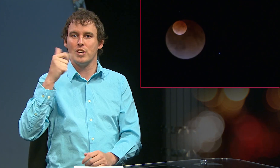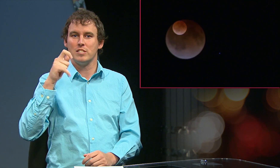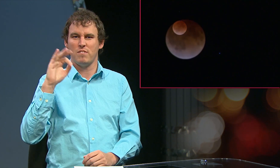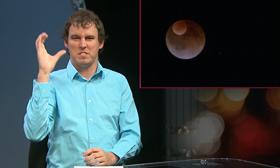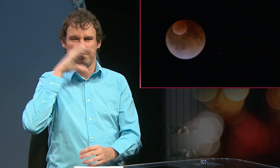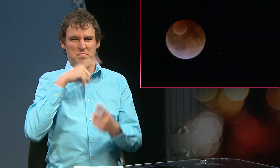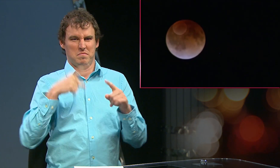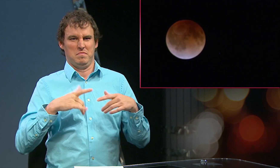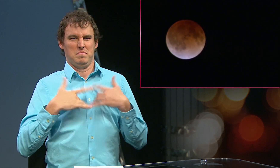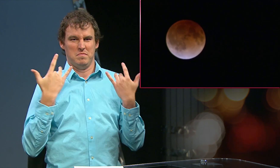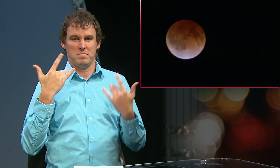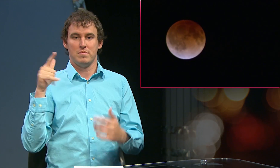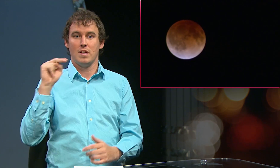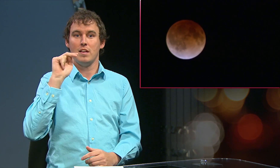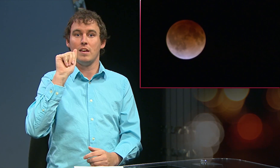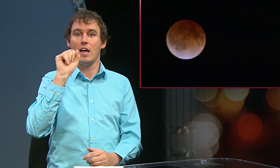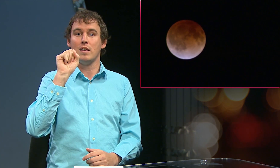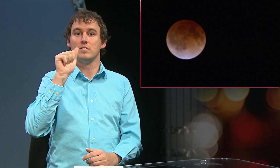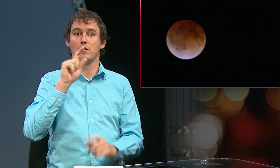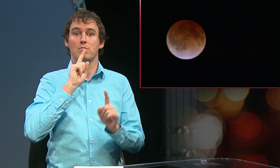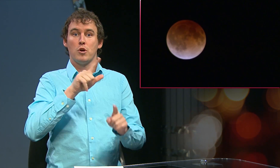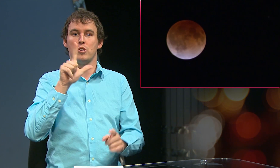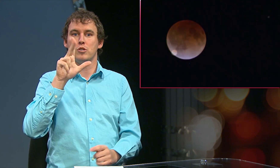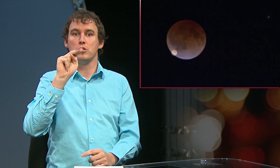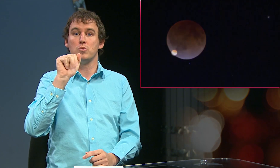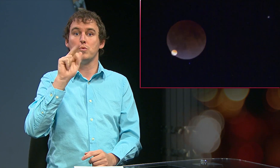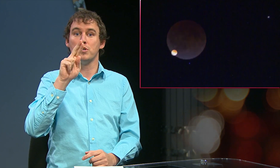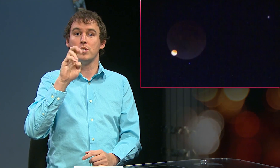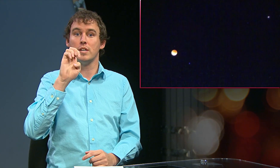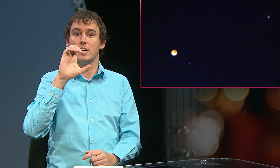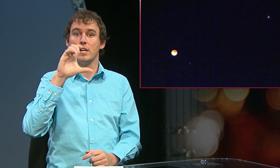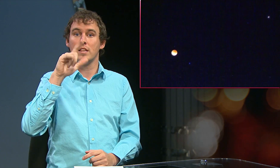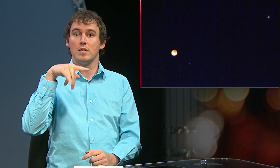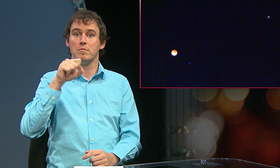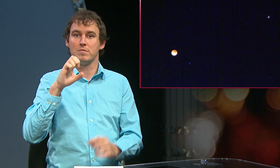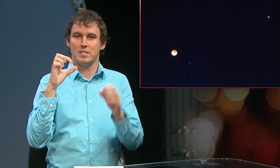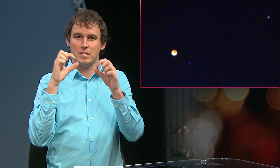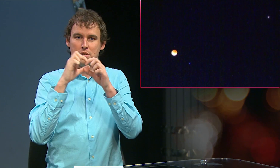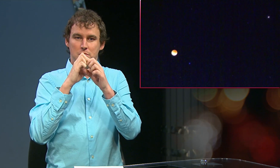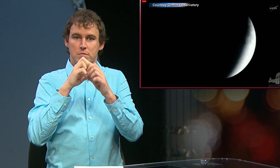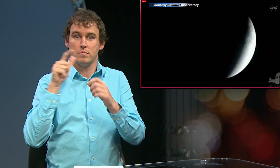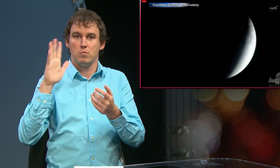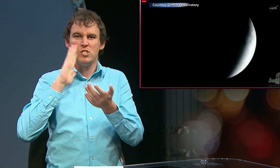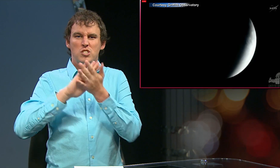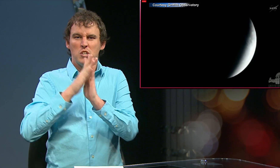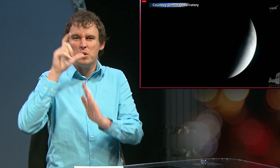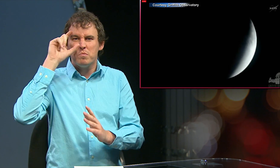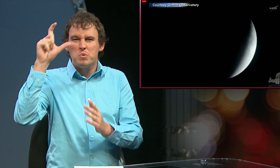THIS ODD OCCURRENCE. NASA REPORTED A LUNAR ECLIPSE THAT TURNED THE MOON A BURNT REDDISH